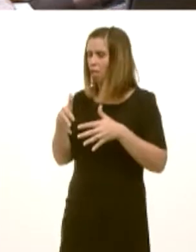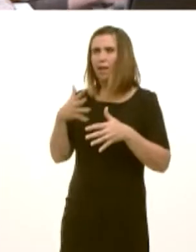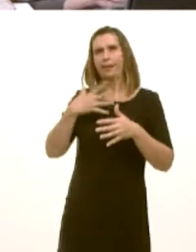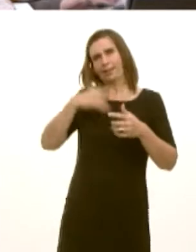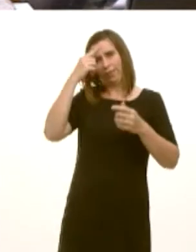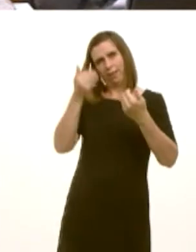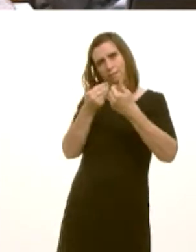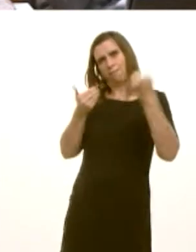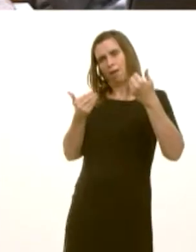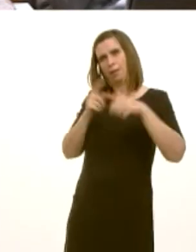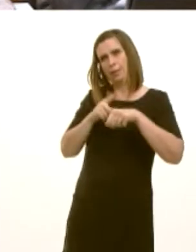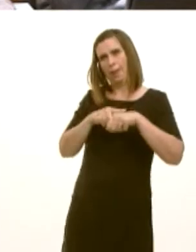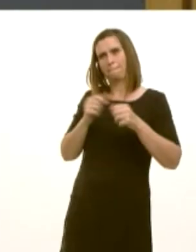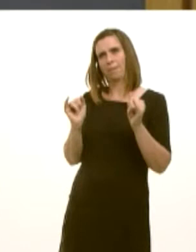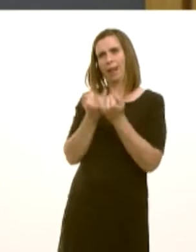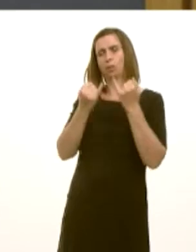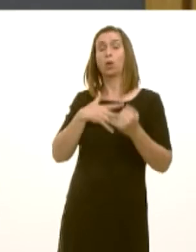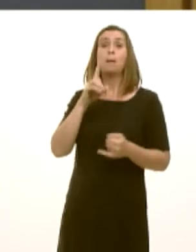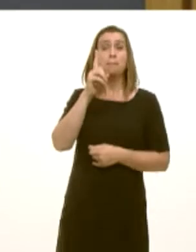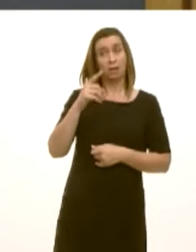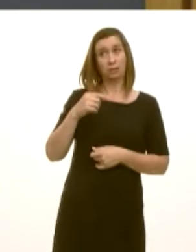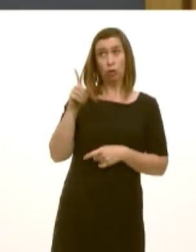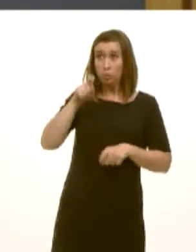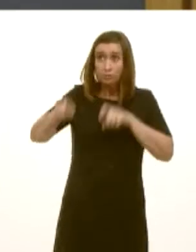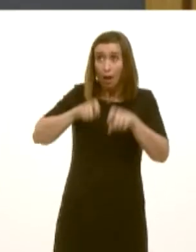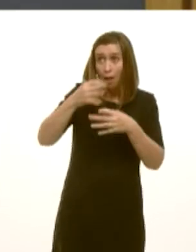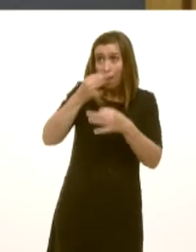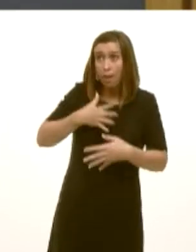to the day when he turns up in this Chamber in lycra.